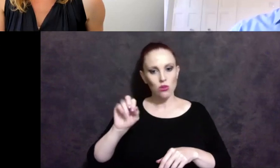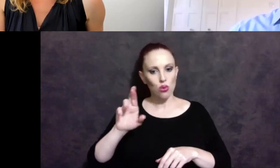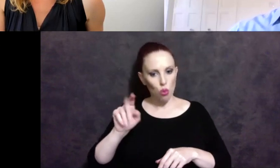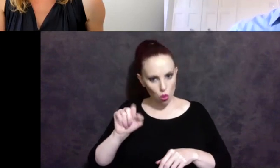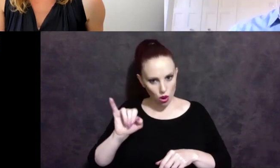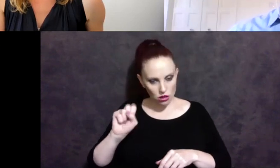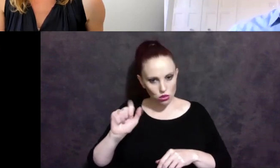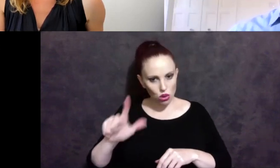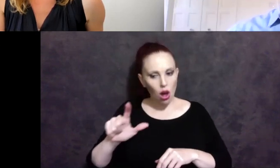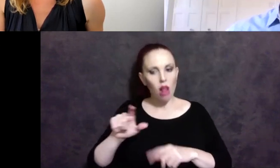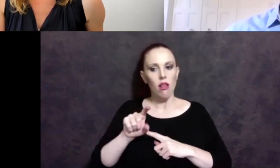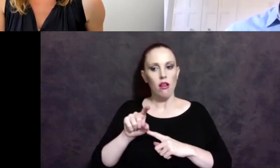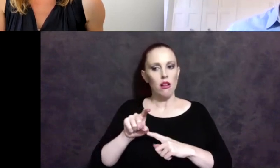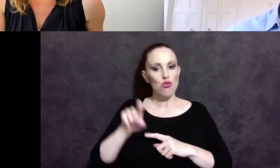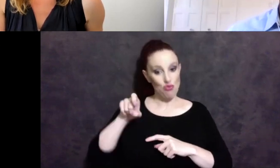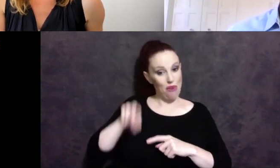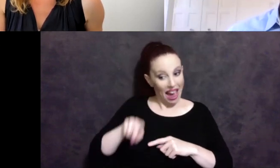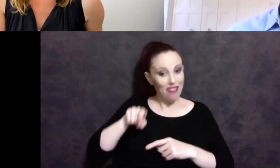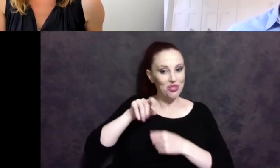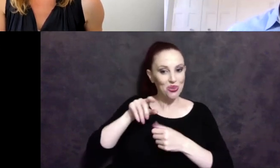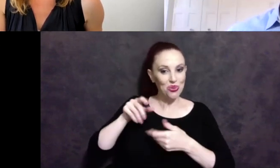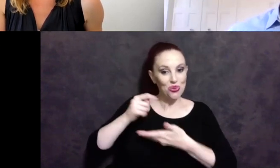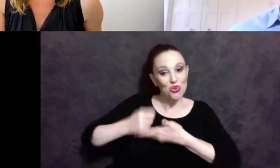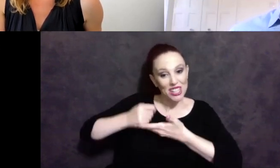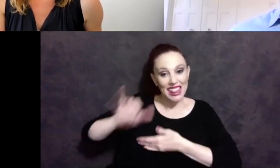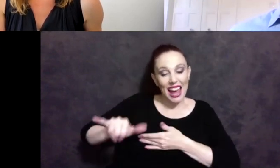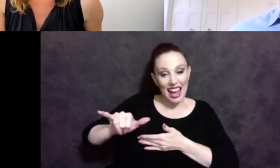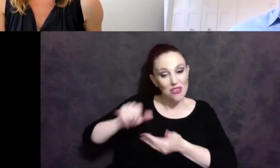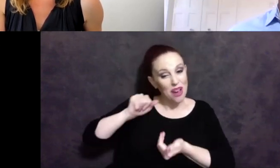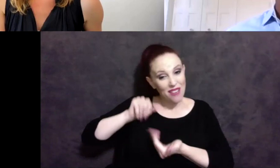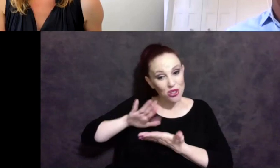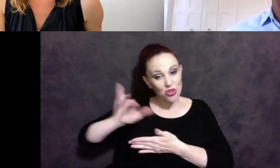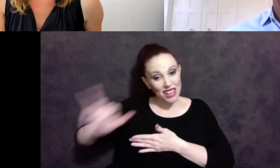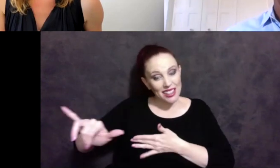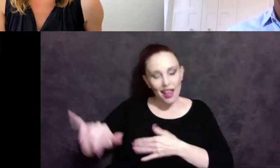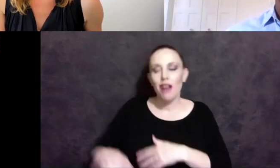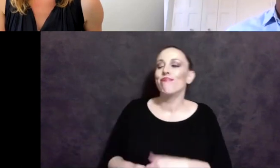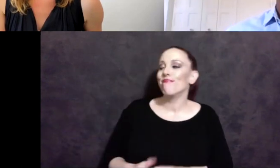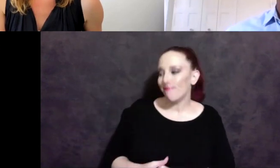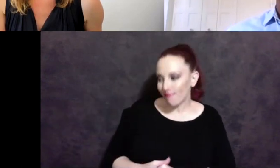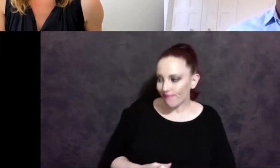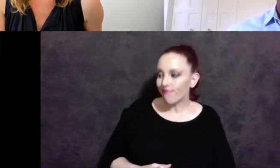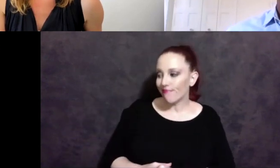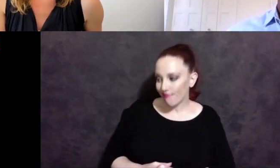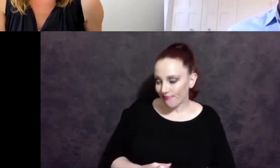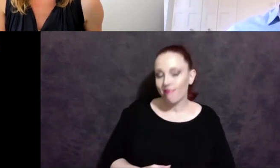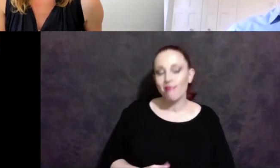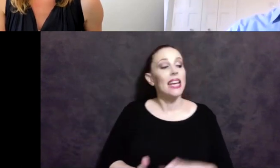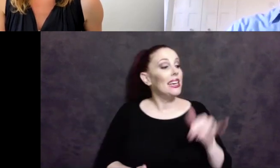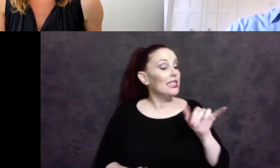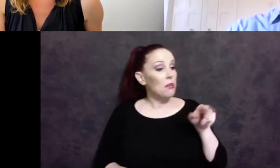to treat, at some point in time, right? Just like when you started this podcast, you invited